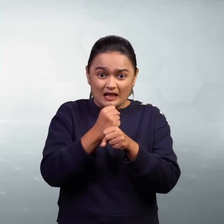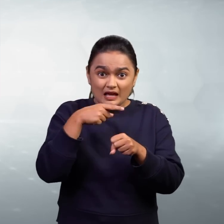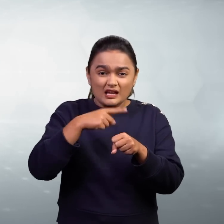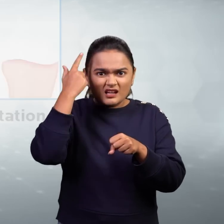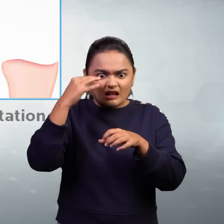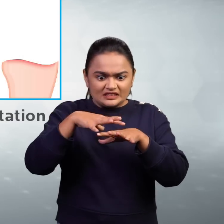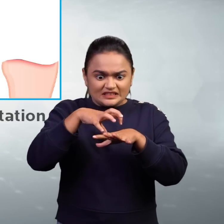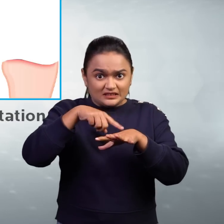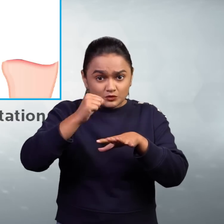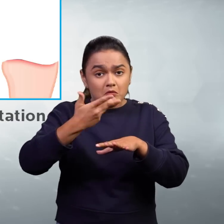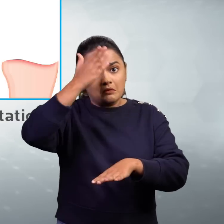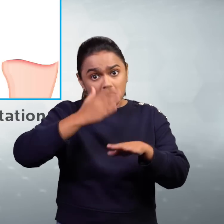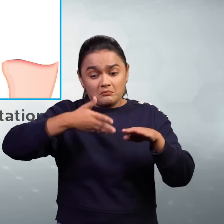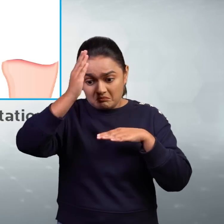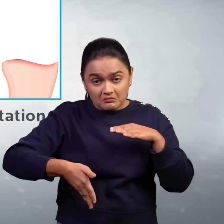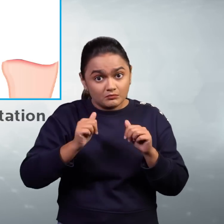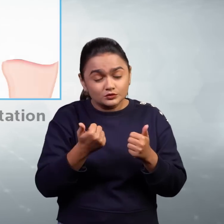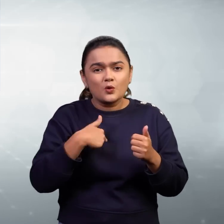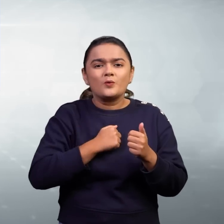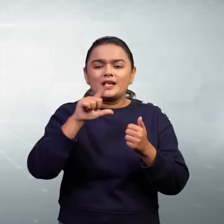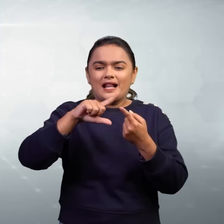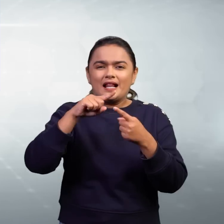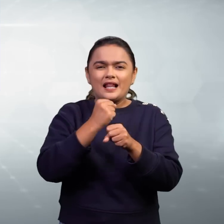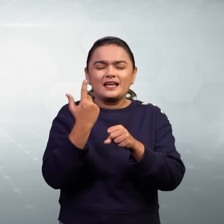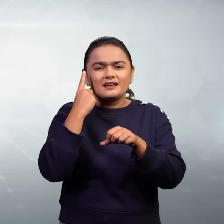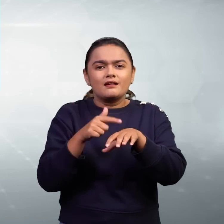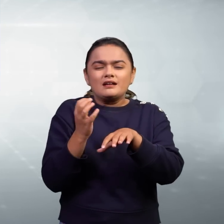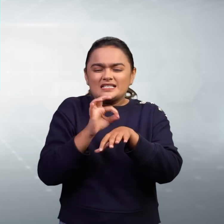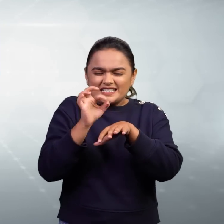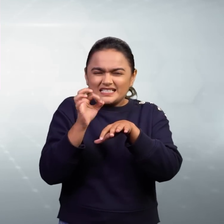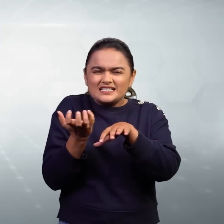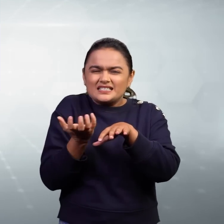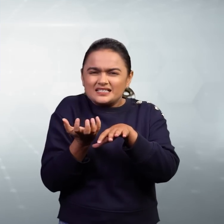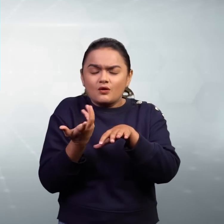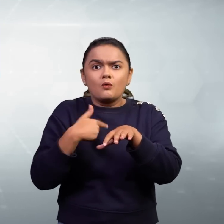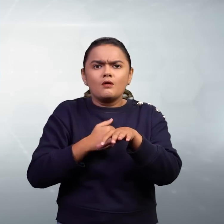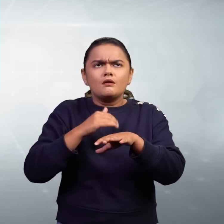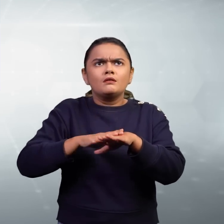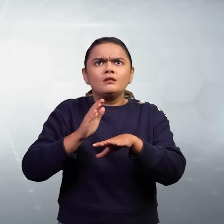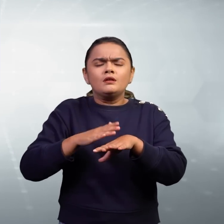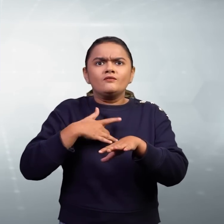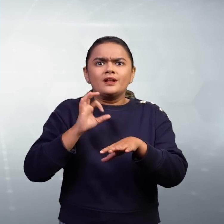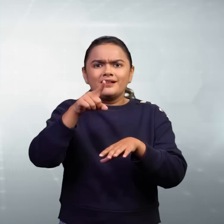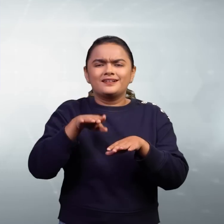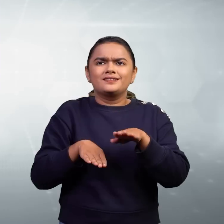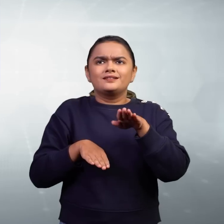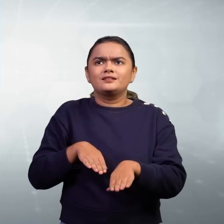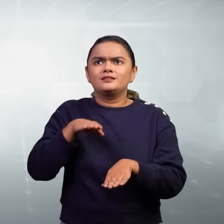We might even need to get it amputated. Our feet may tingle. We may lose sensation in our legs and be unable to feel the floor.